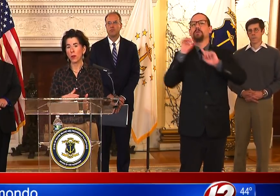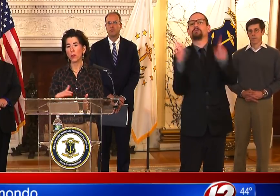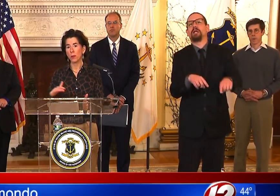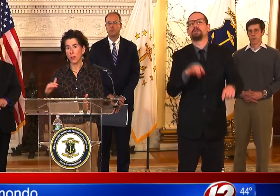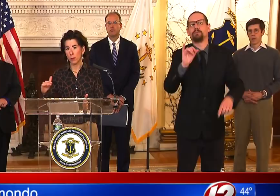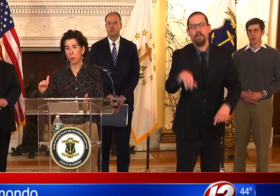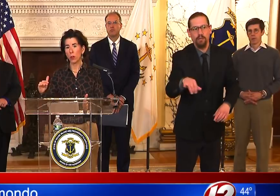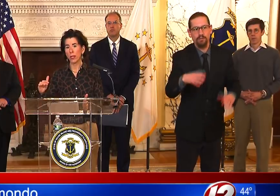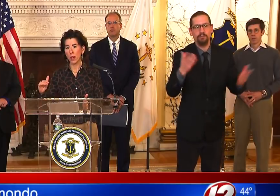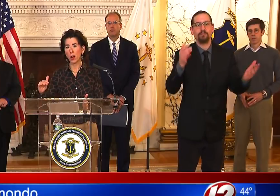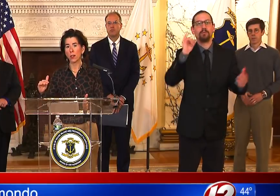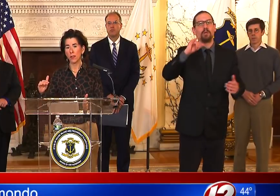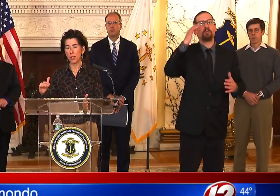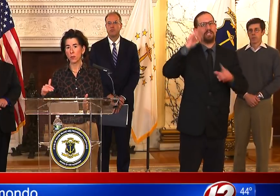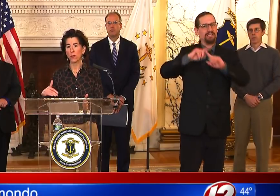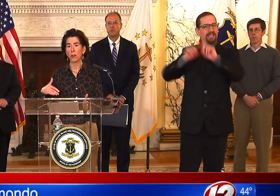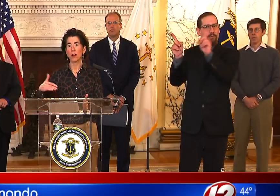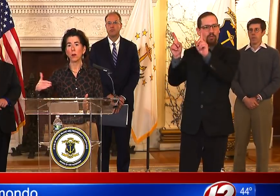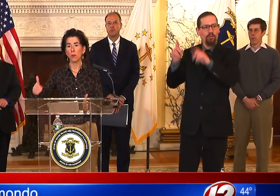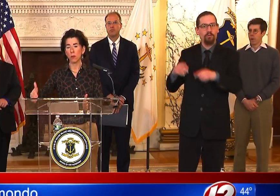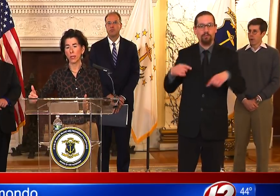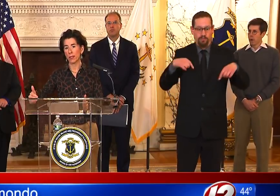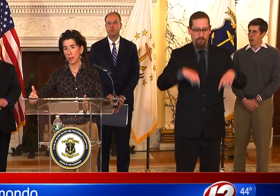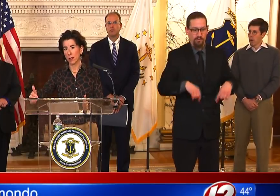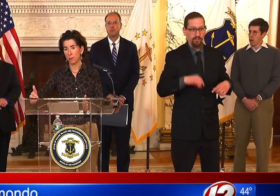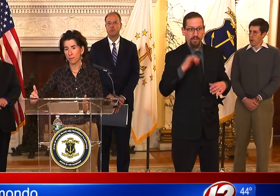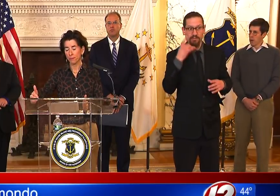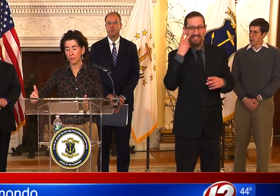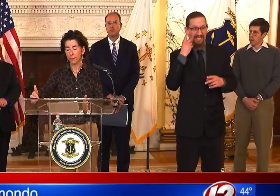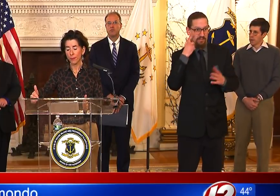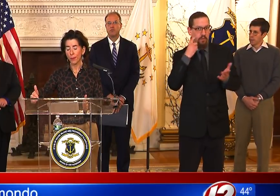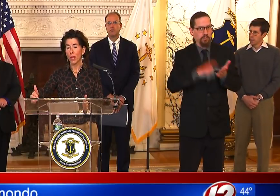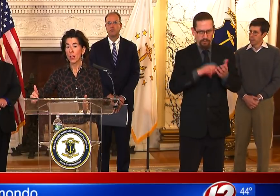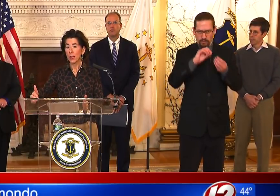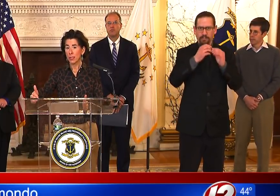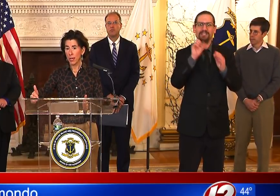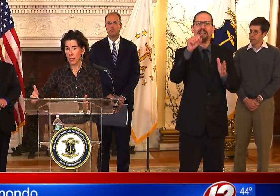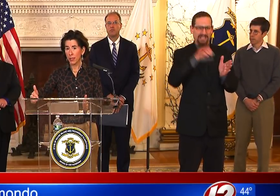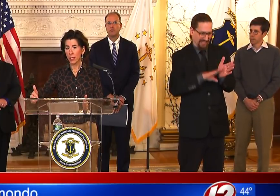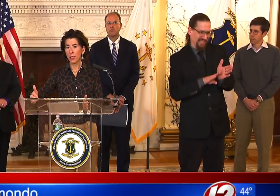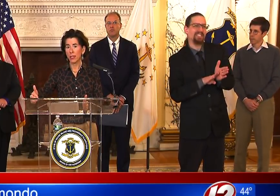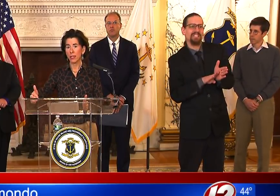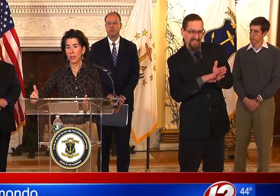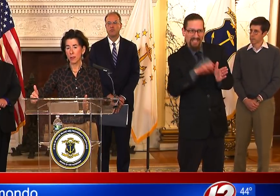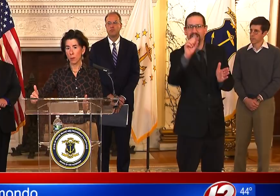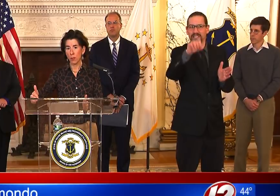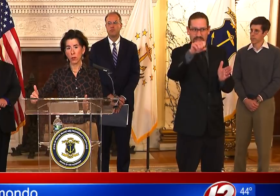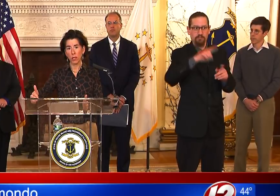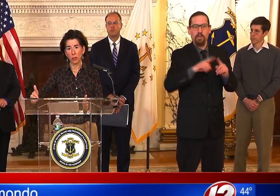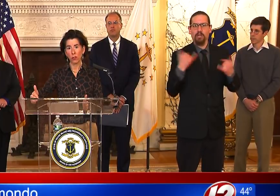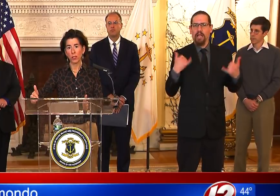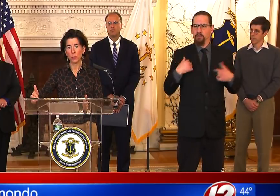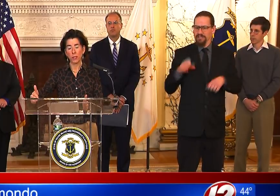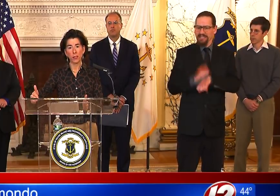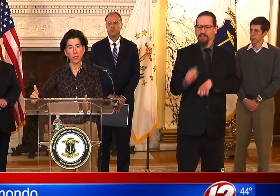THAT IS WHY I CONTINUE TO SAY TO PEOPLE, WE ARE STARTING TO GO UP THE CURB BUT WE WILL WORK HARD AT THIS FOR A NUMBER OF WEEKS TO